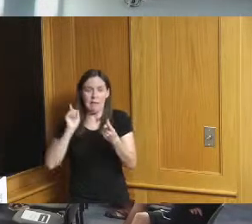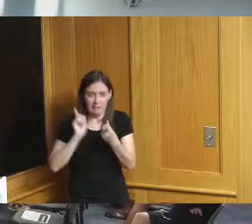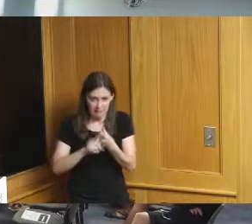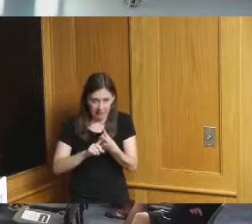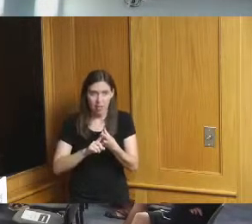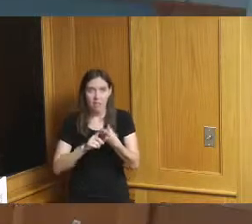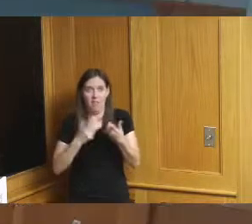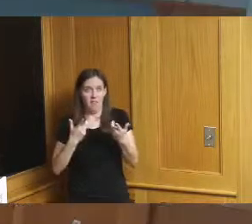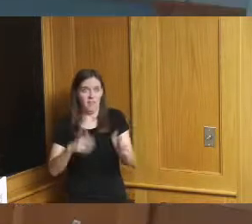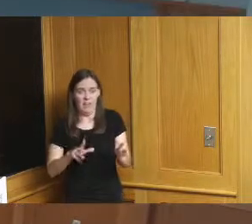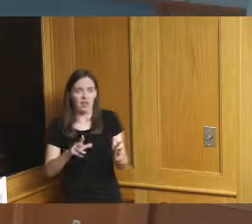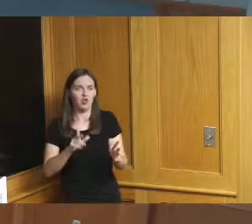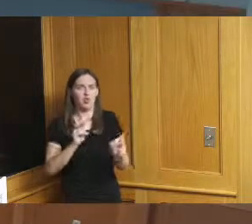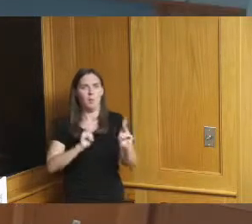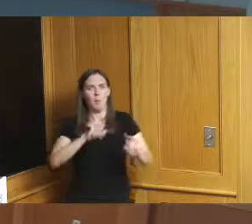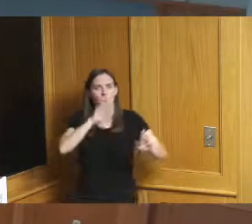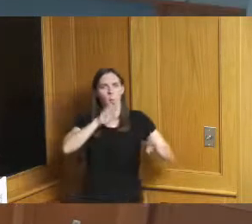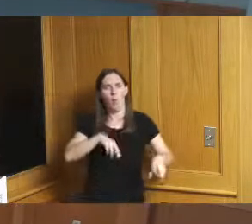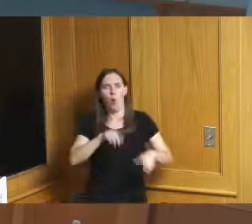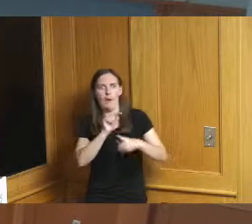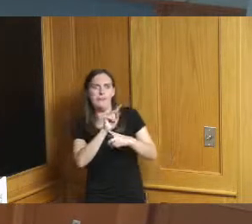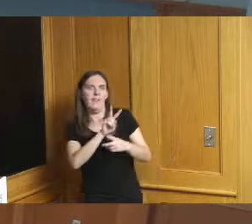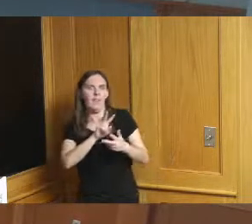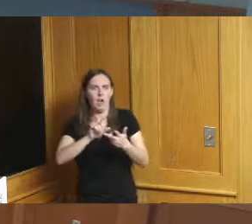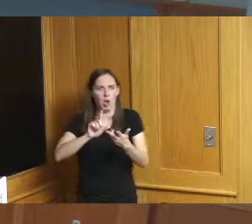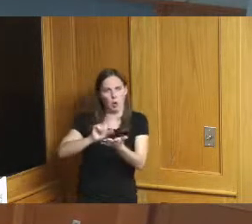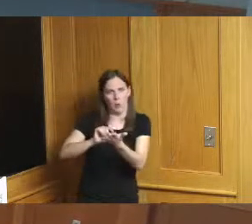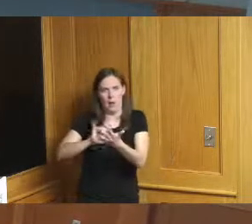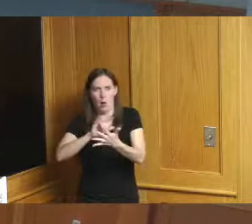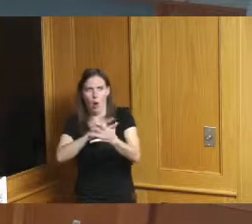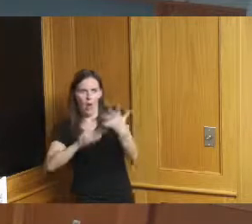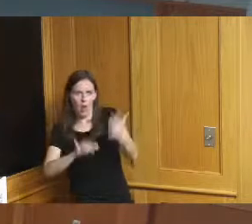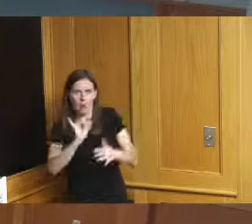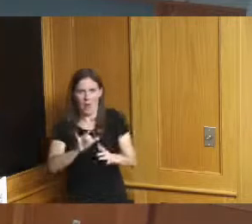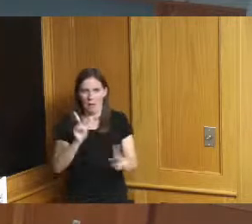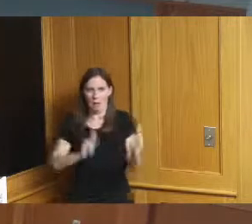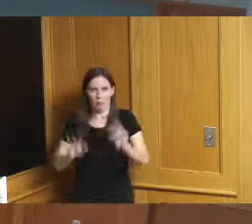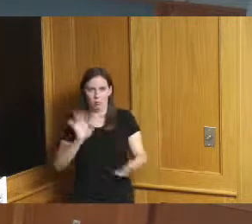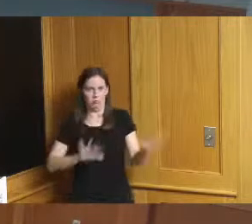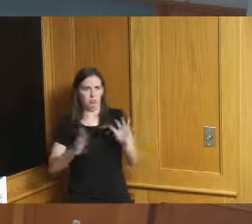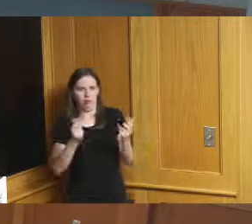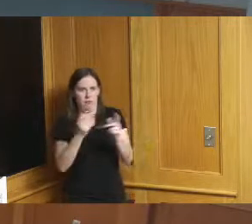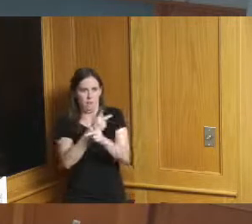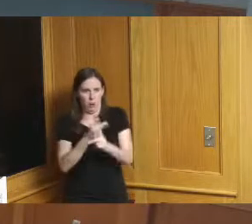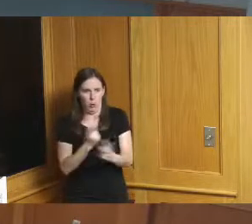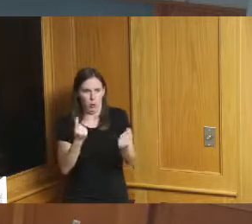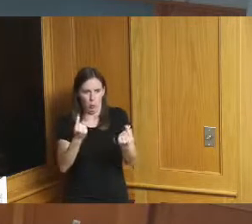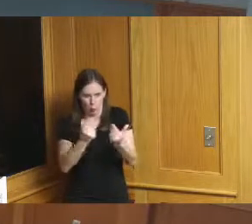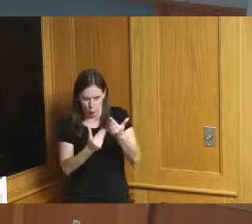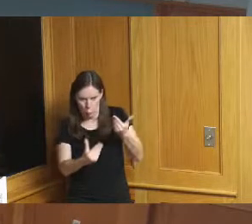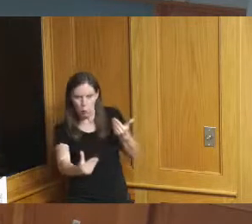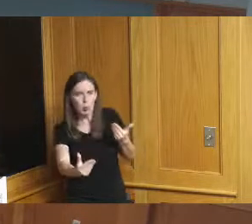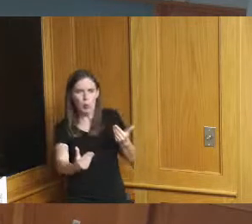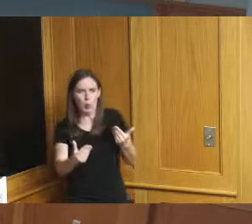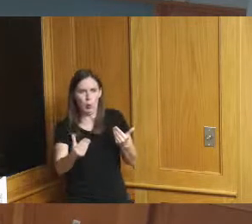and so they too are trying to you know figure out a way forward uh you know given the circumstances